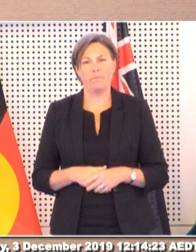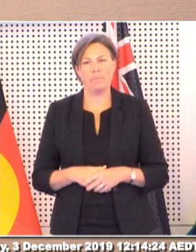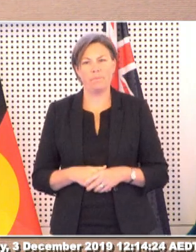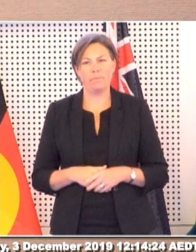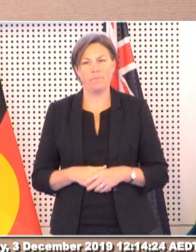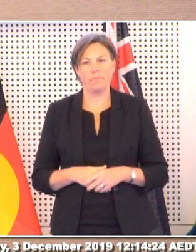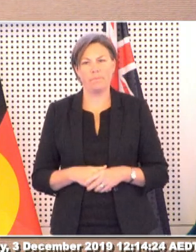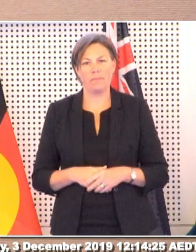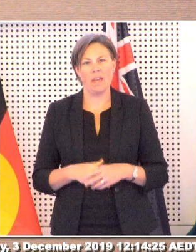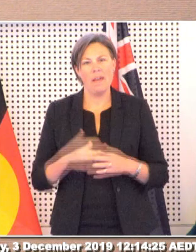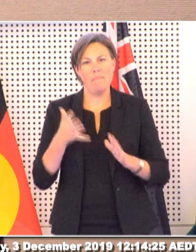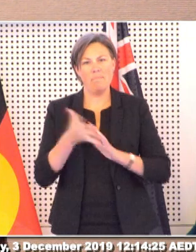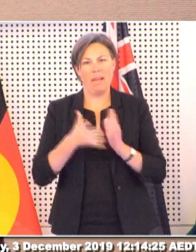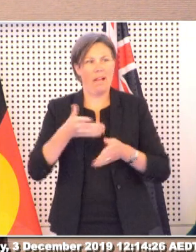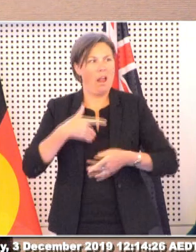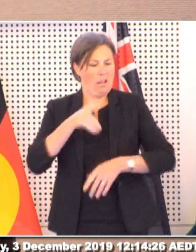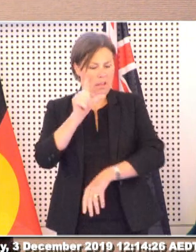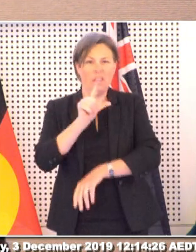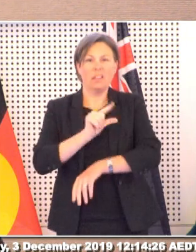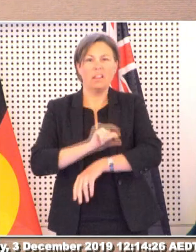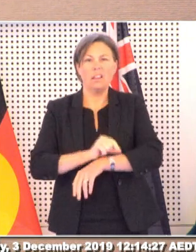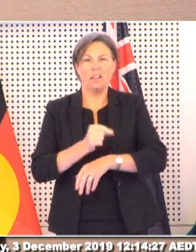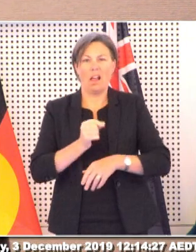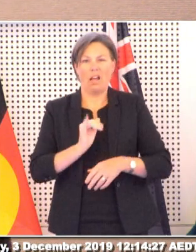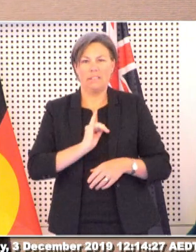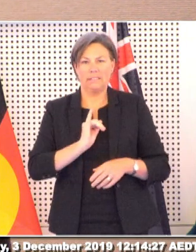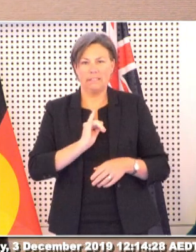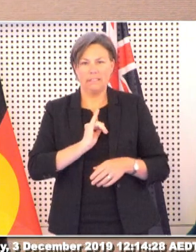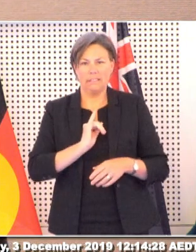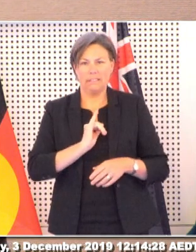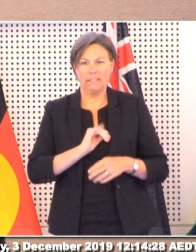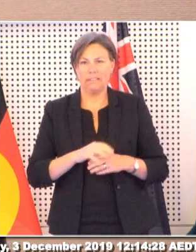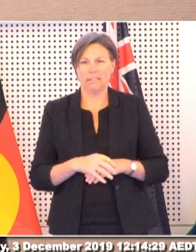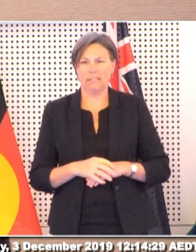to people’s identity by that. People have been categorised as somehow fit for treatment.